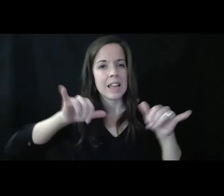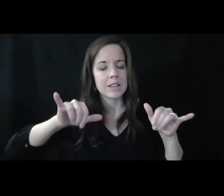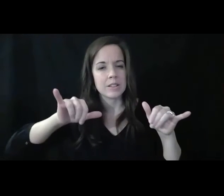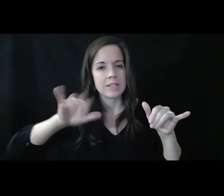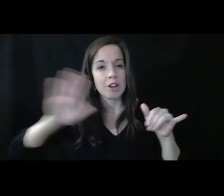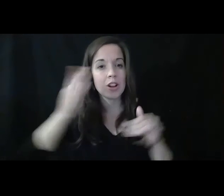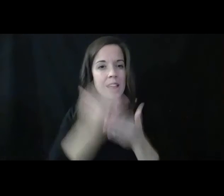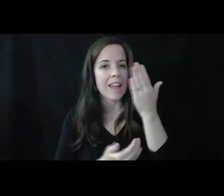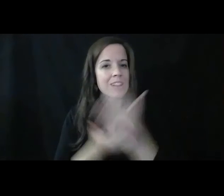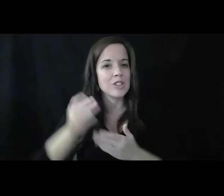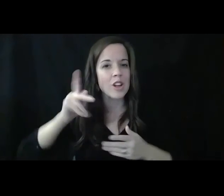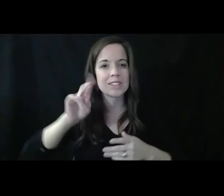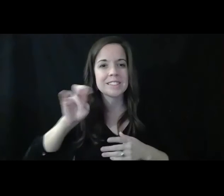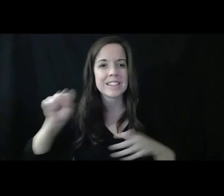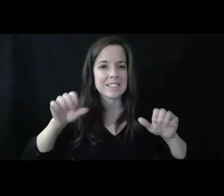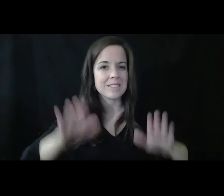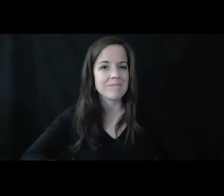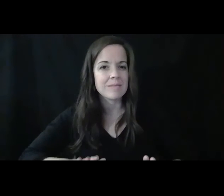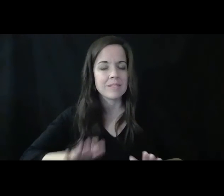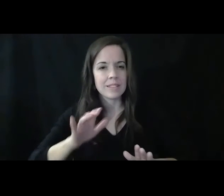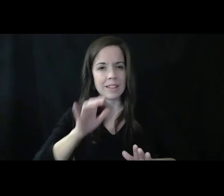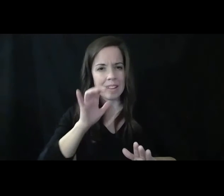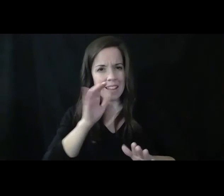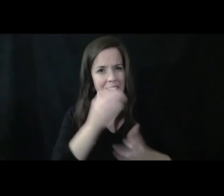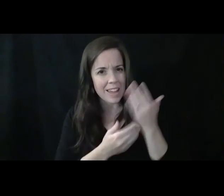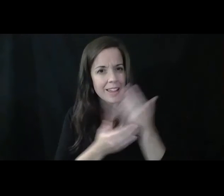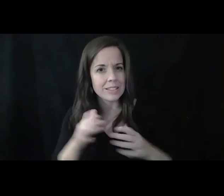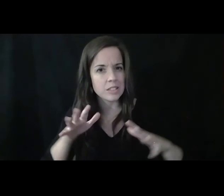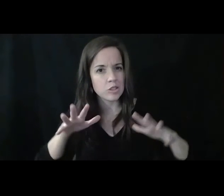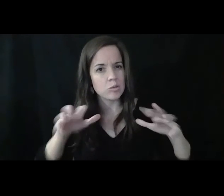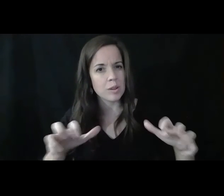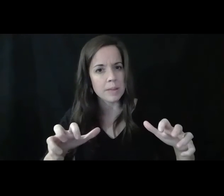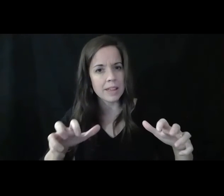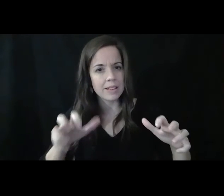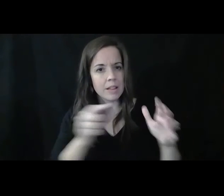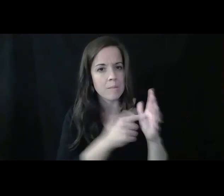not doves but hands, gripping, a palm pressed to her spine, fronds